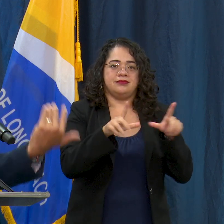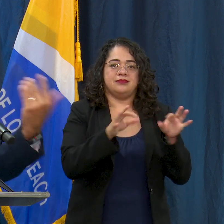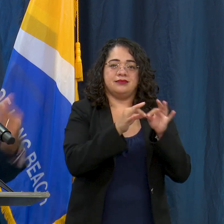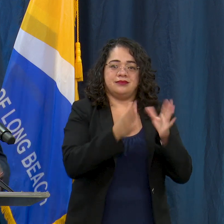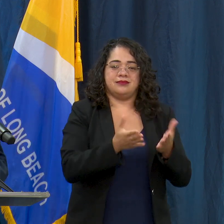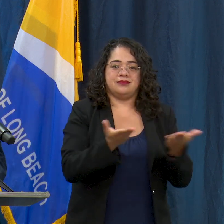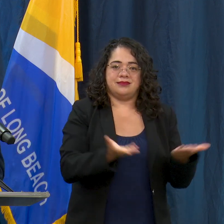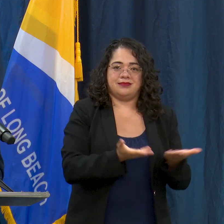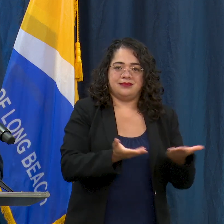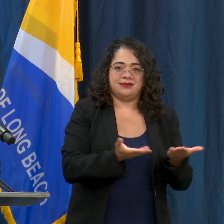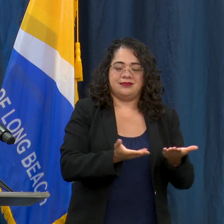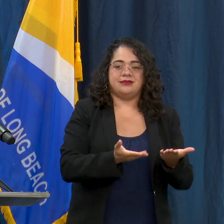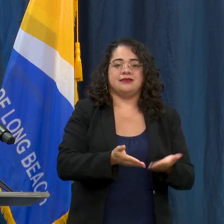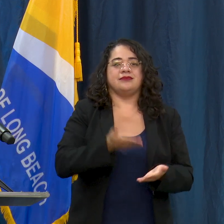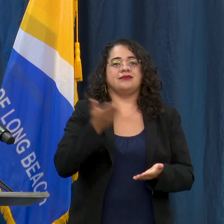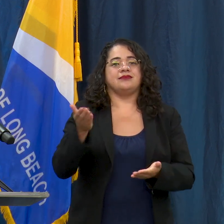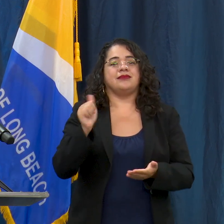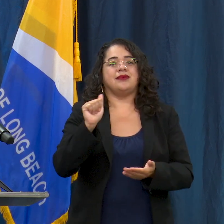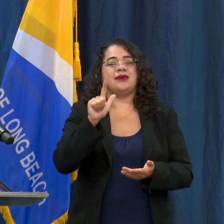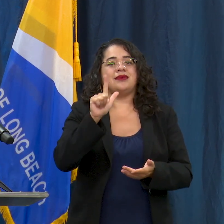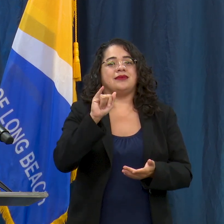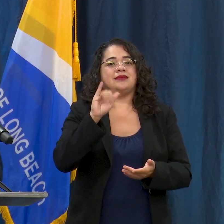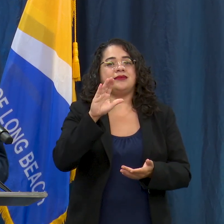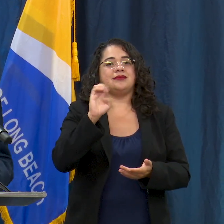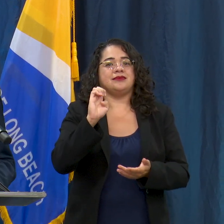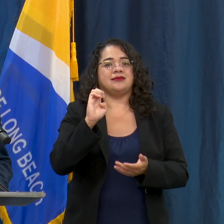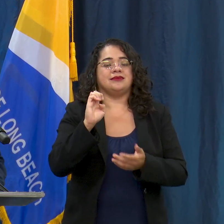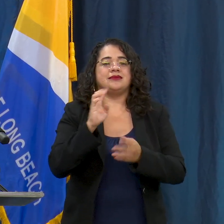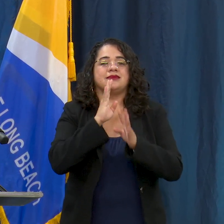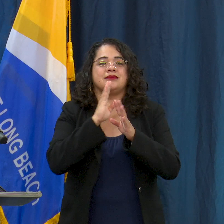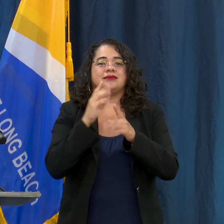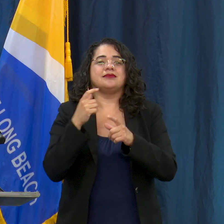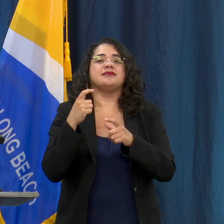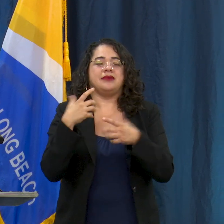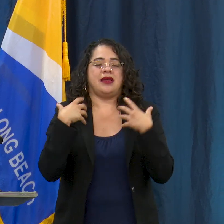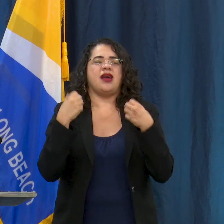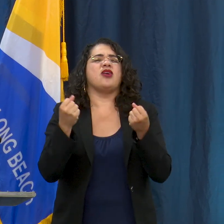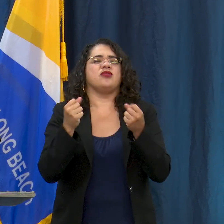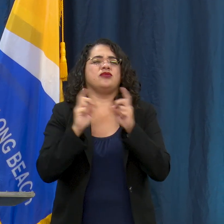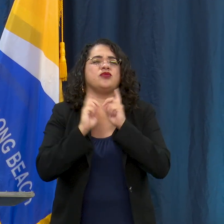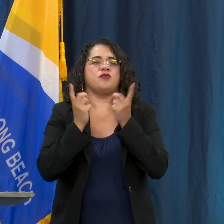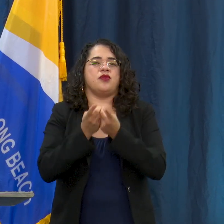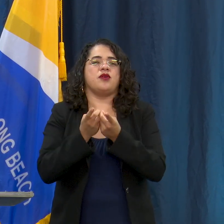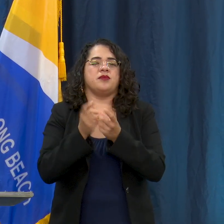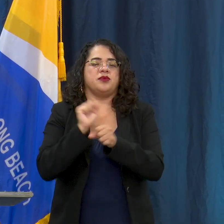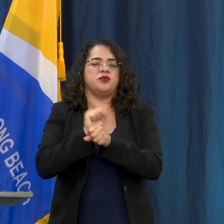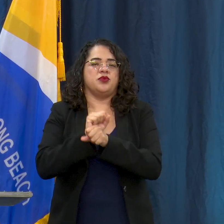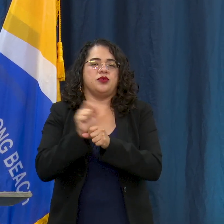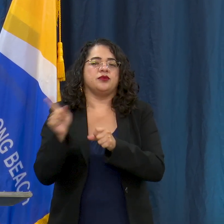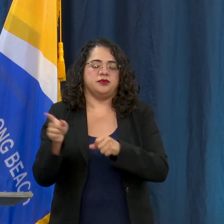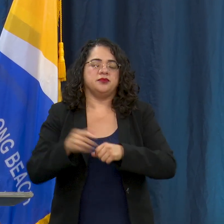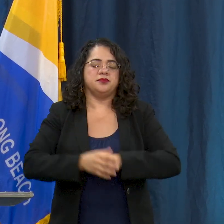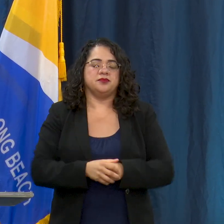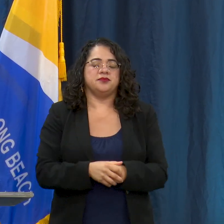our ASL translation and we also have a translation from the Health Department which will be Alice from the Health Department so I want to thank